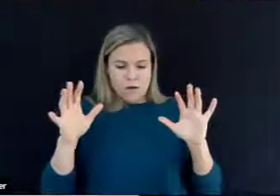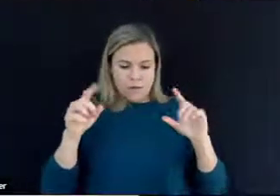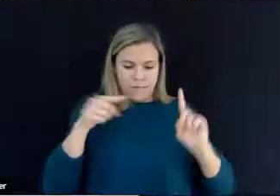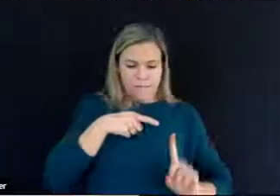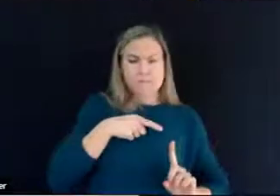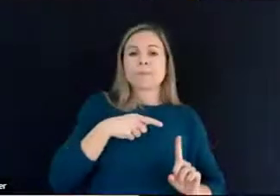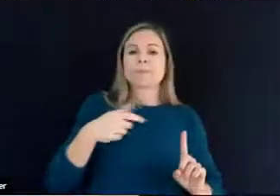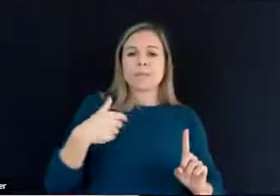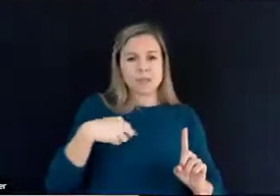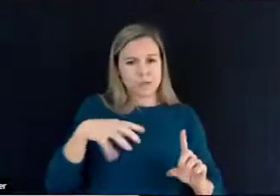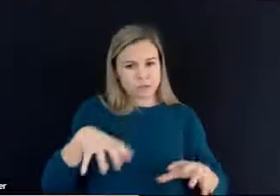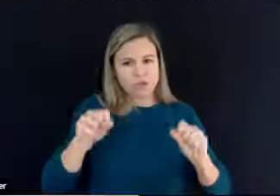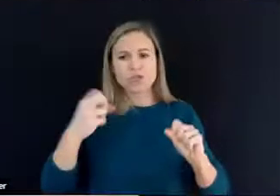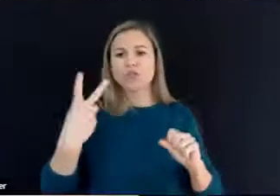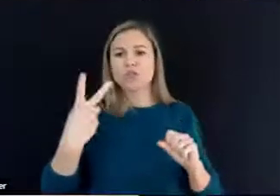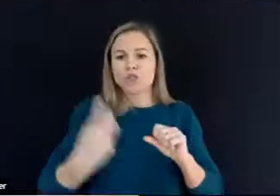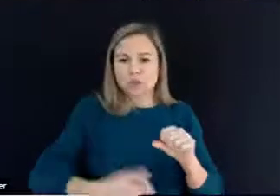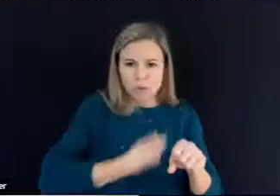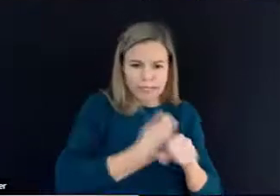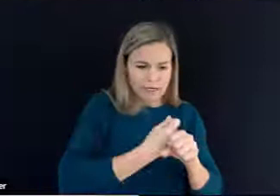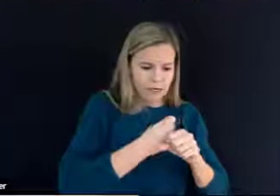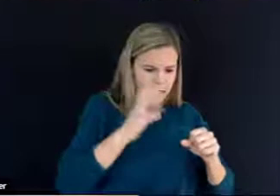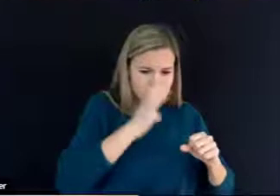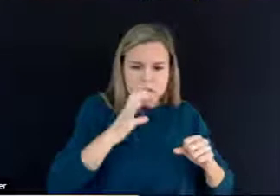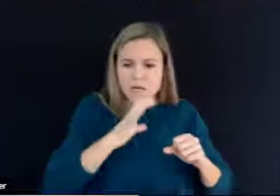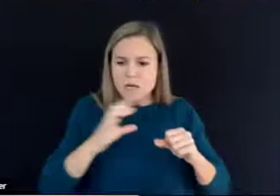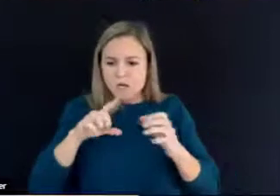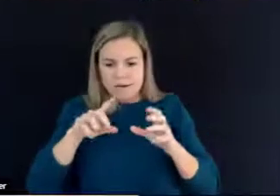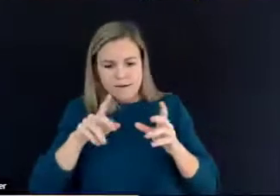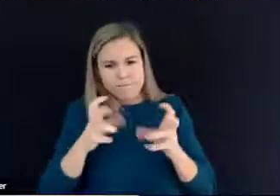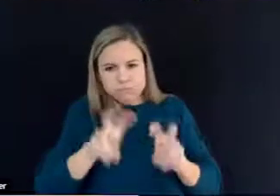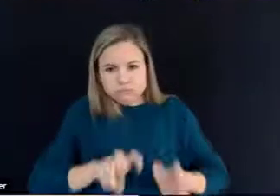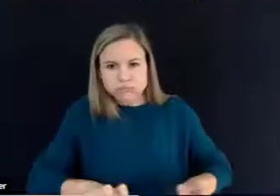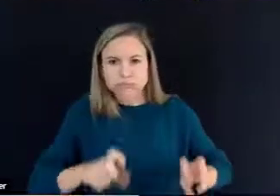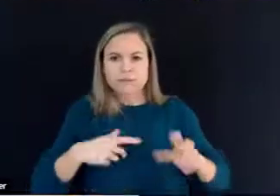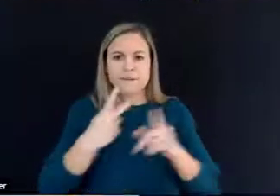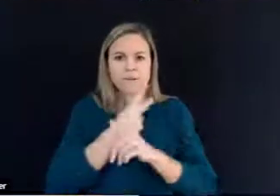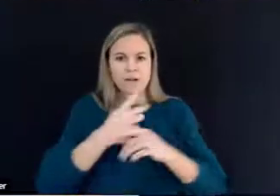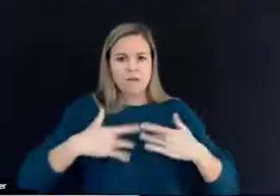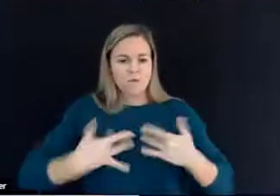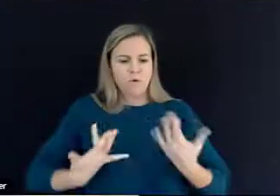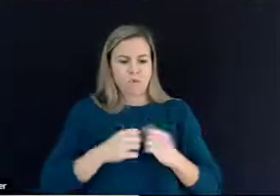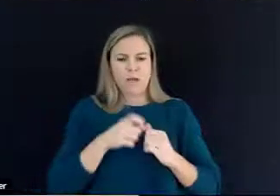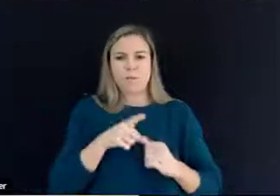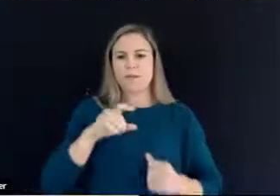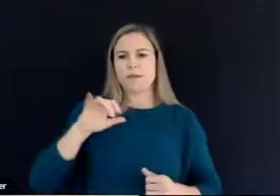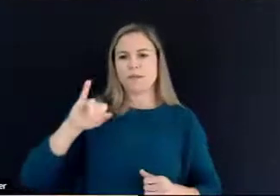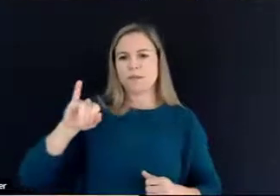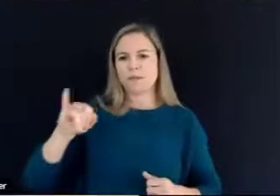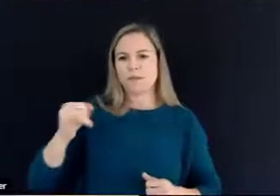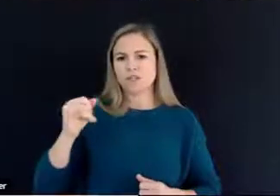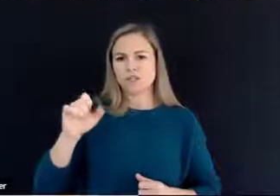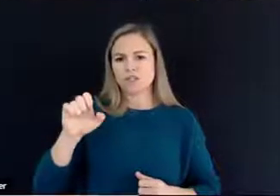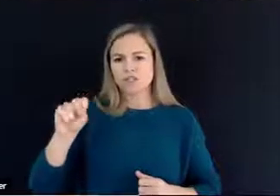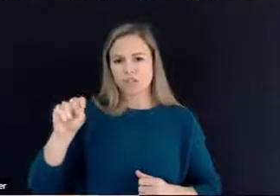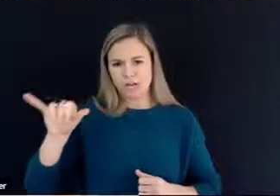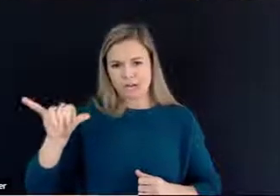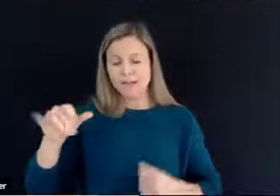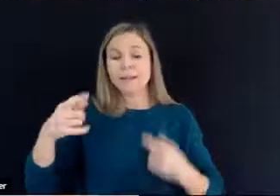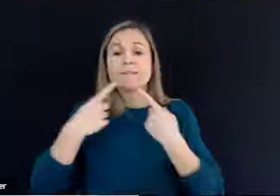diagnostic odyssey to figure out what was going on with Ginny. And finally at 21-months-old,